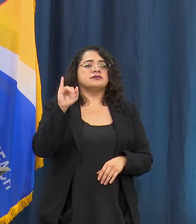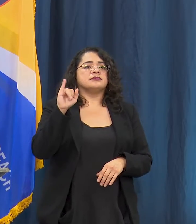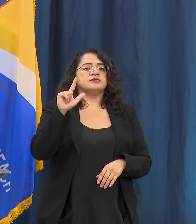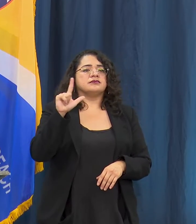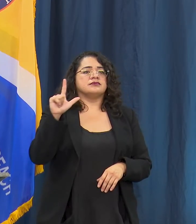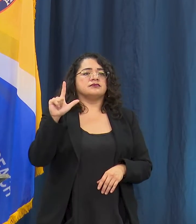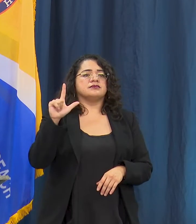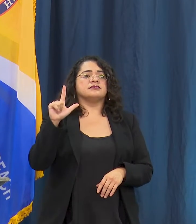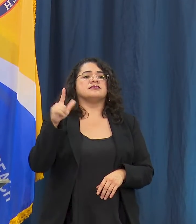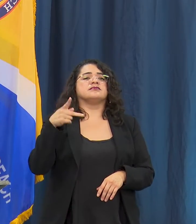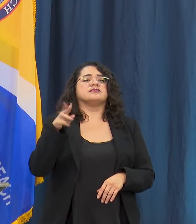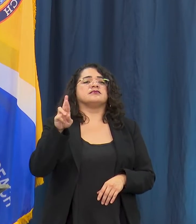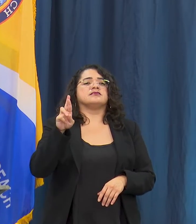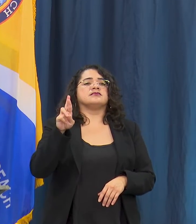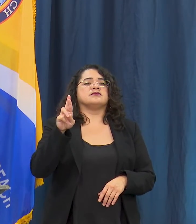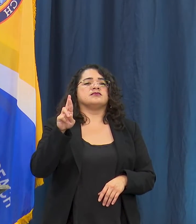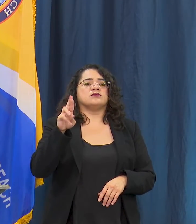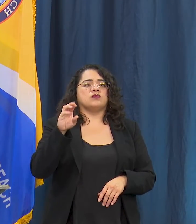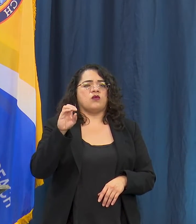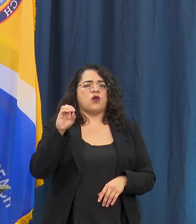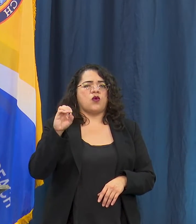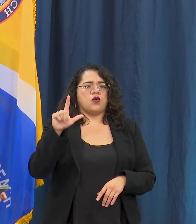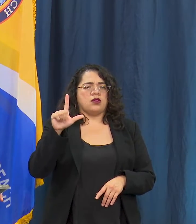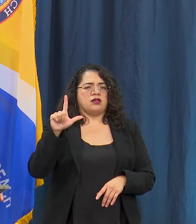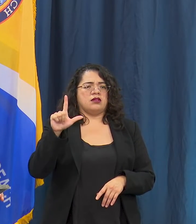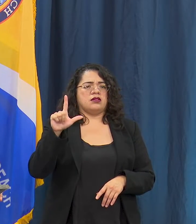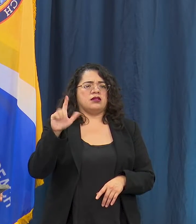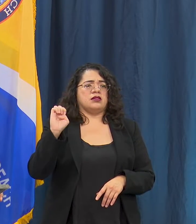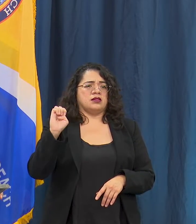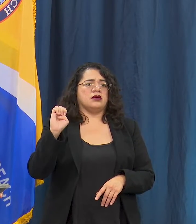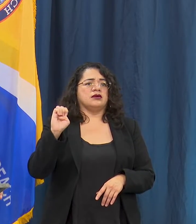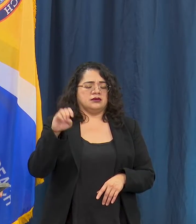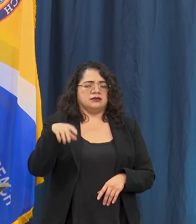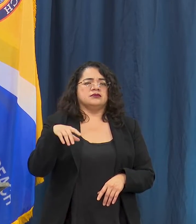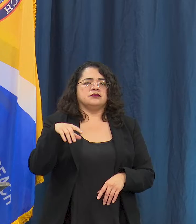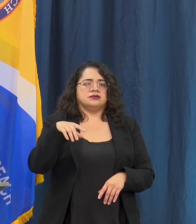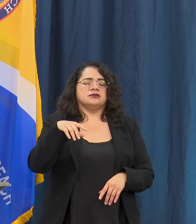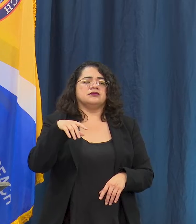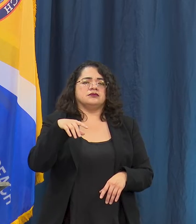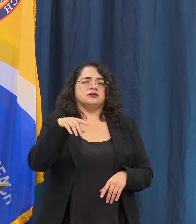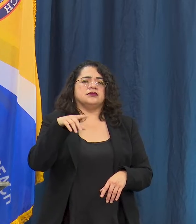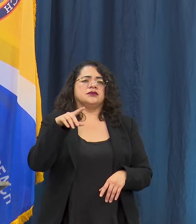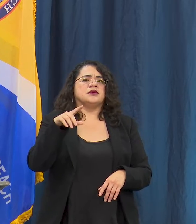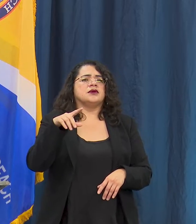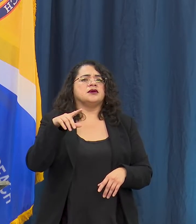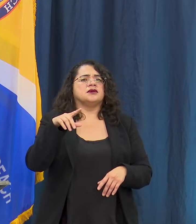talks a little bit about your recommended budgets approved by the City Council have left Long Beach with a police level roughly equivalent per